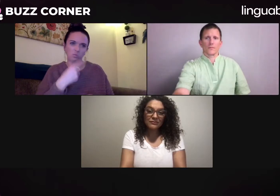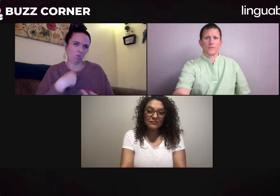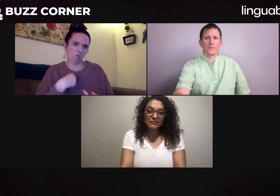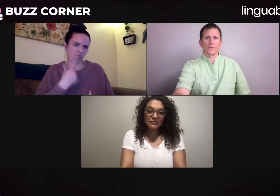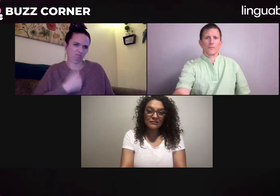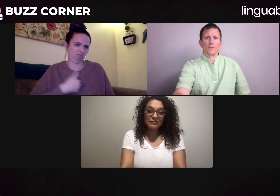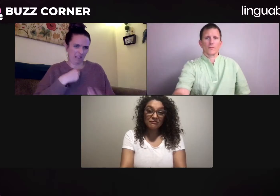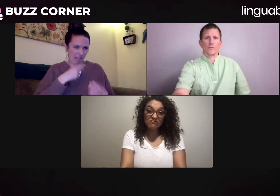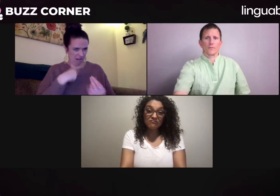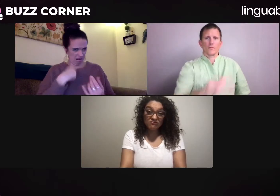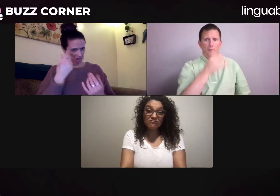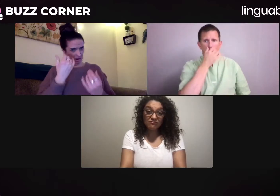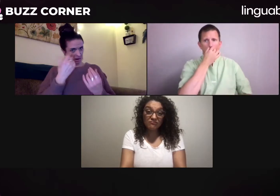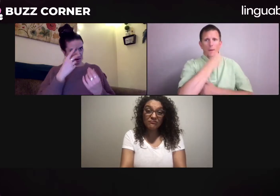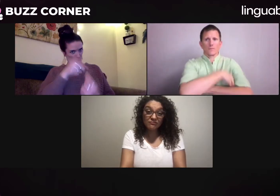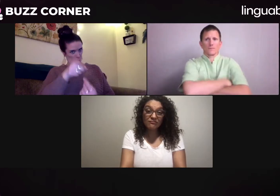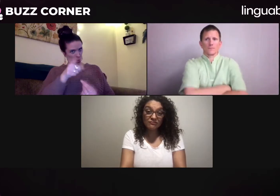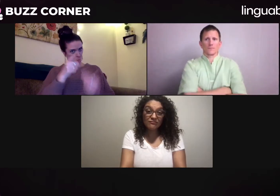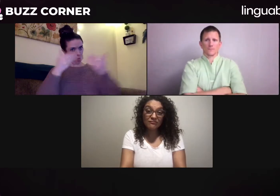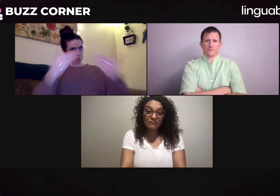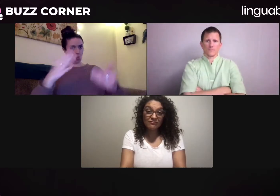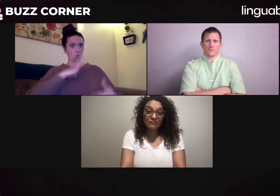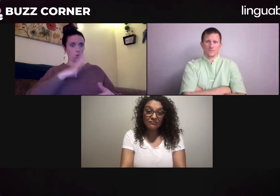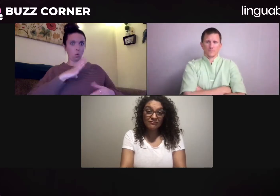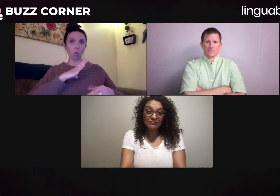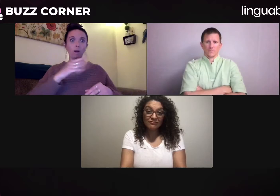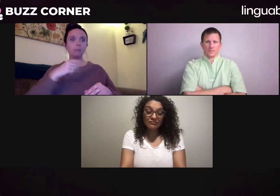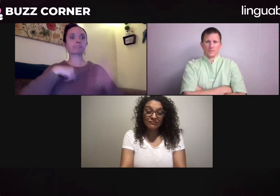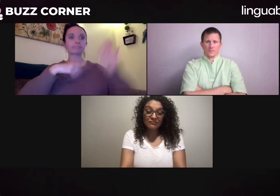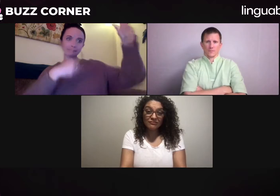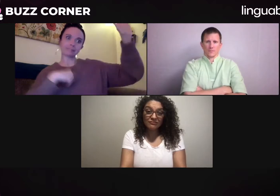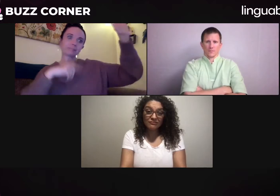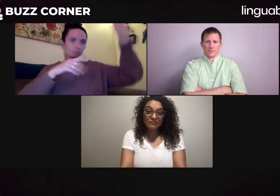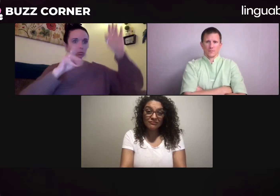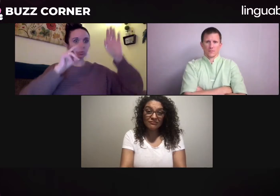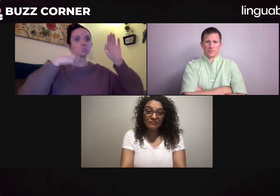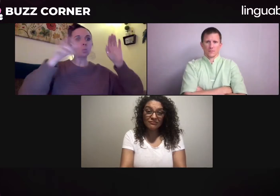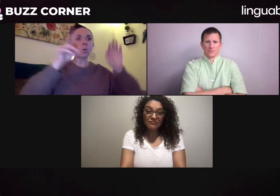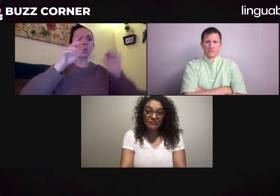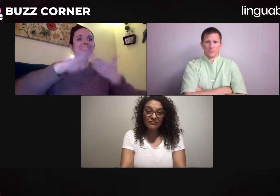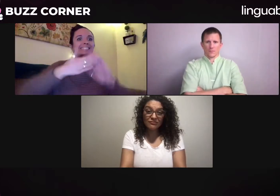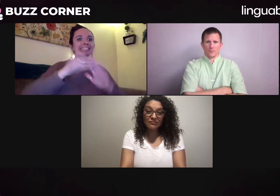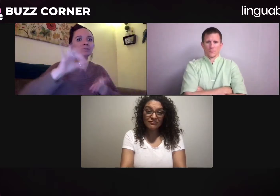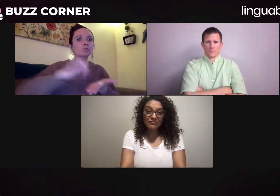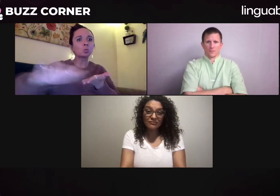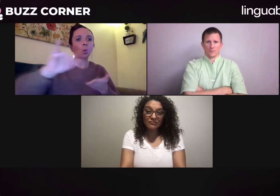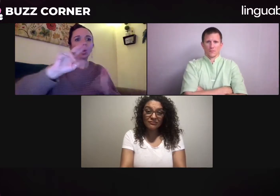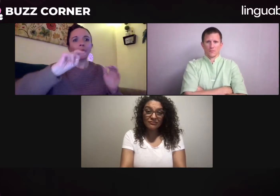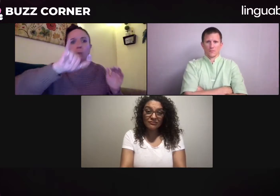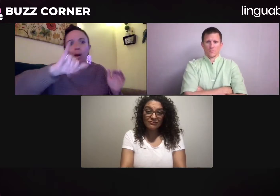And it was just very unprofessional.